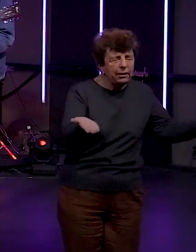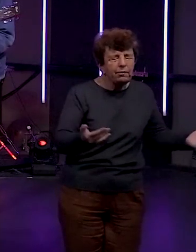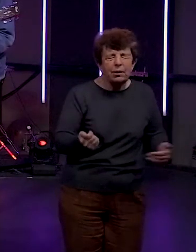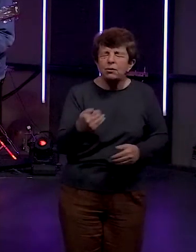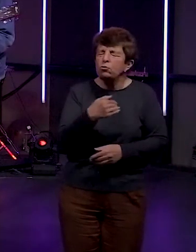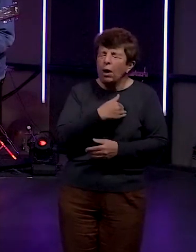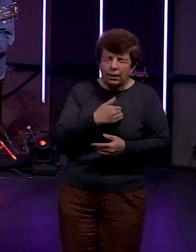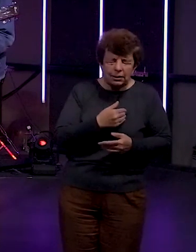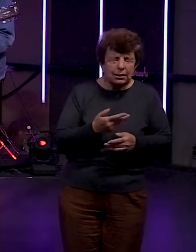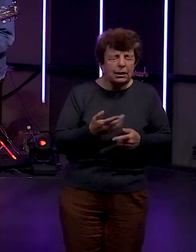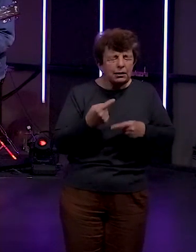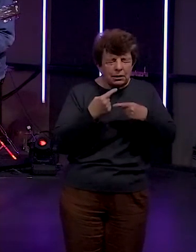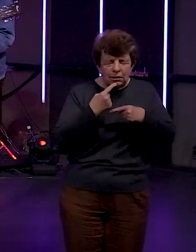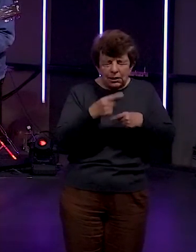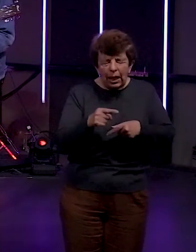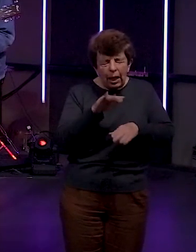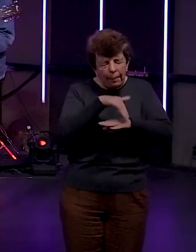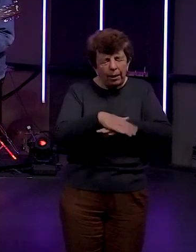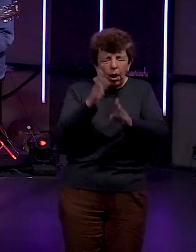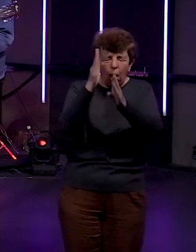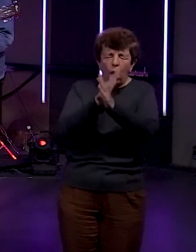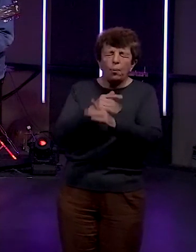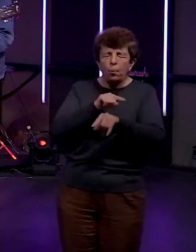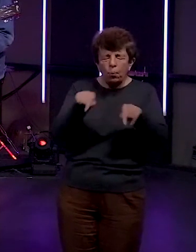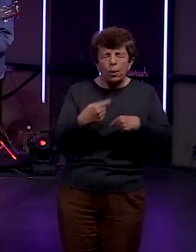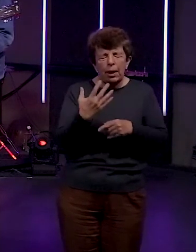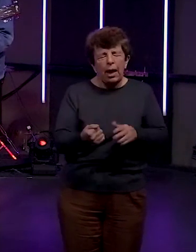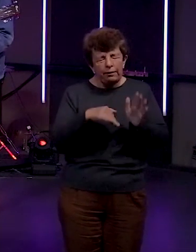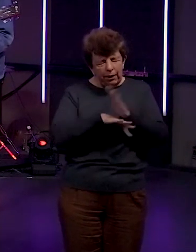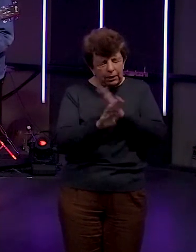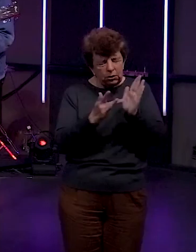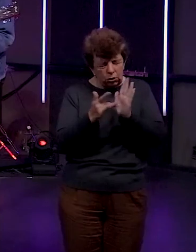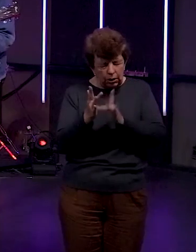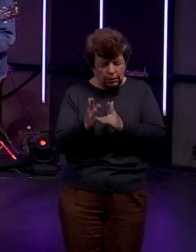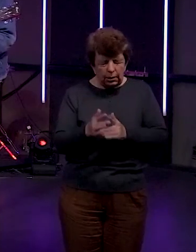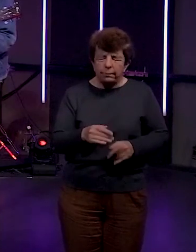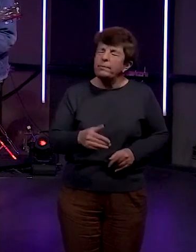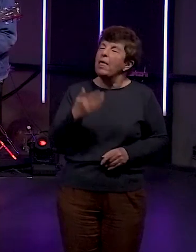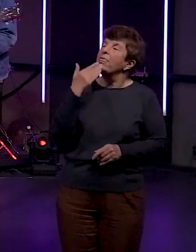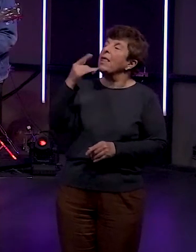of hope that we have in Jesus. Lord we we thank you for our time together this